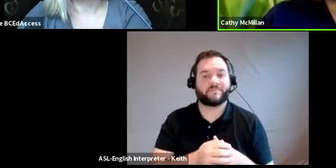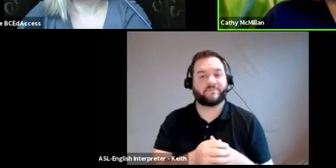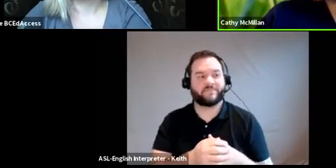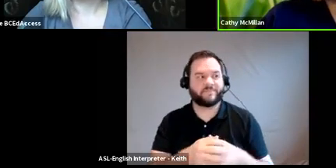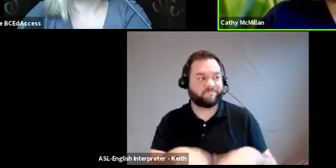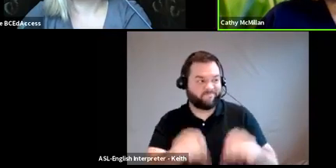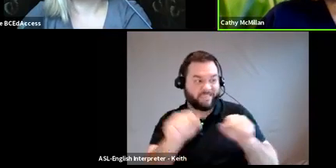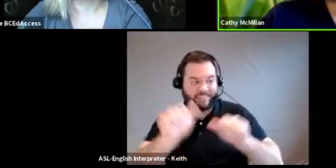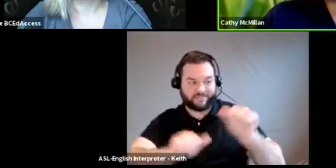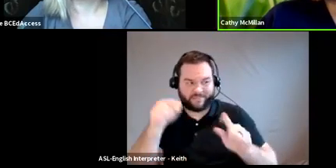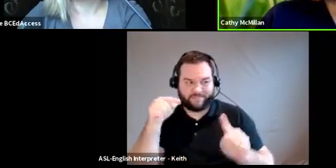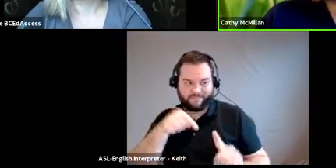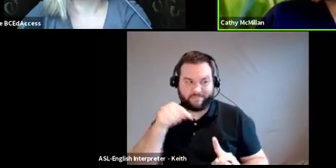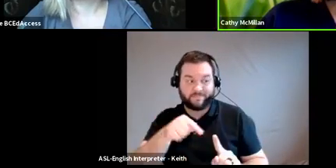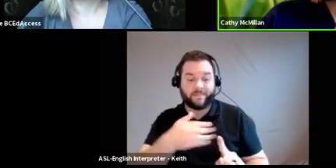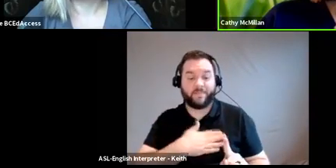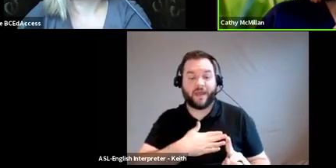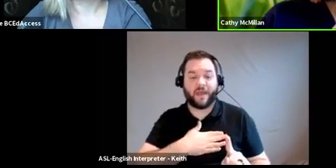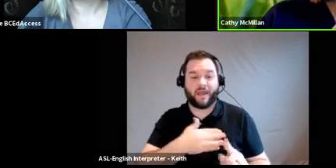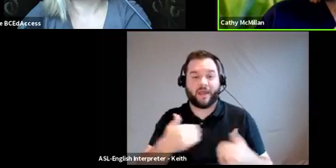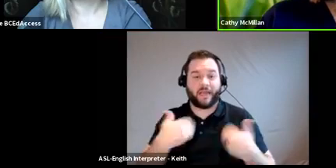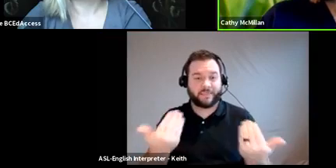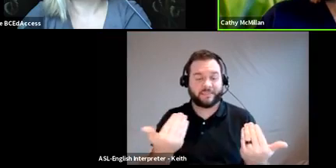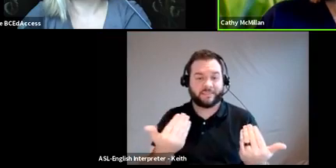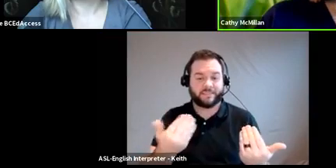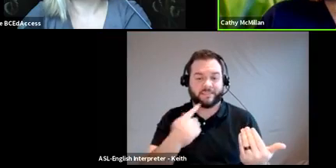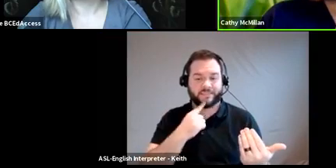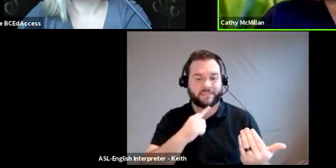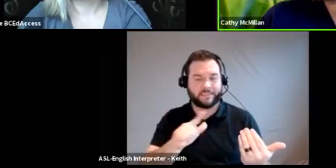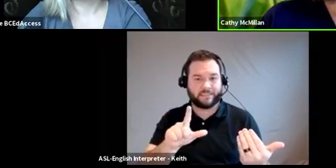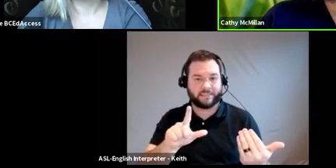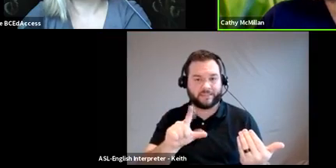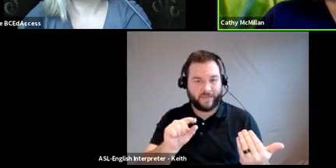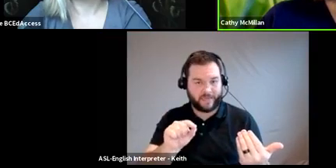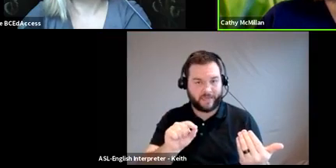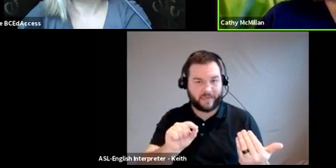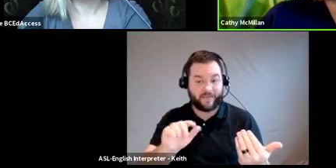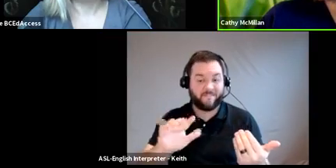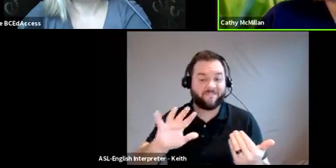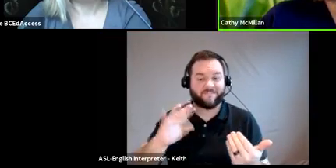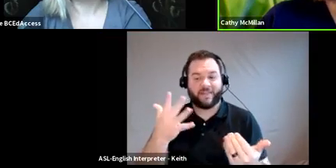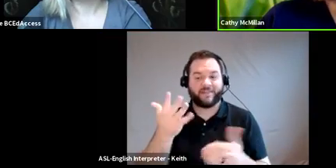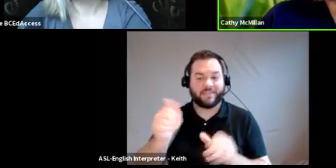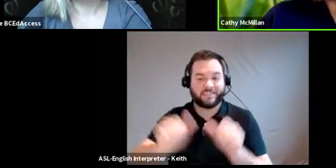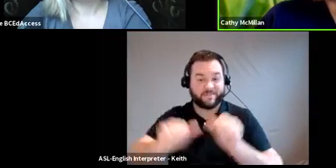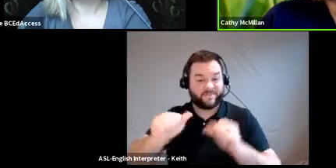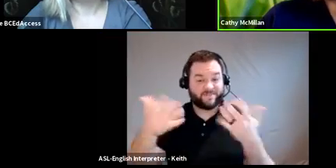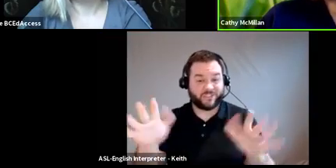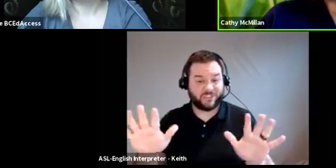through all that well all that well. It has to do with assessments so my has to do with assessments so my youngest is 20. is 20 has had her fifth